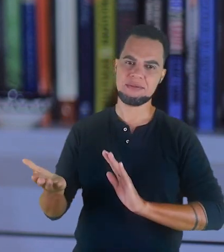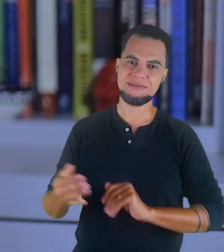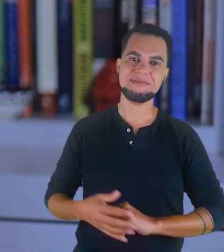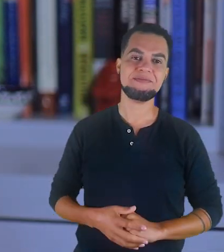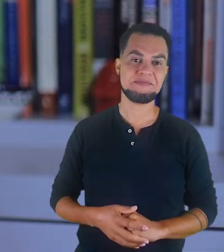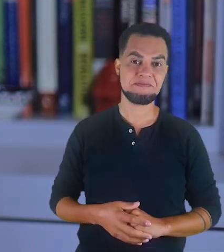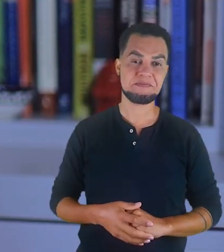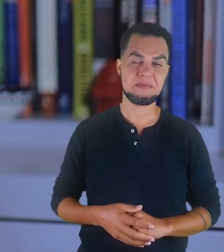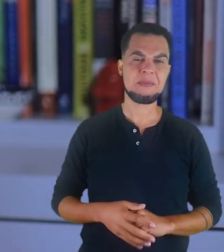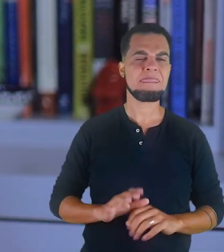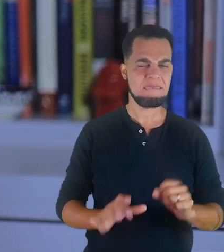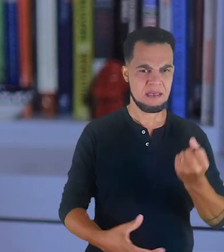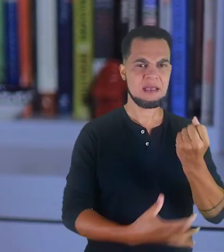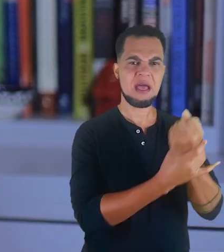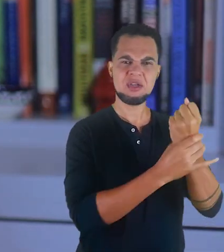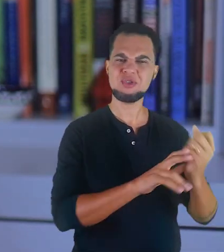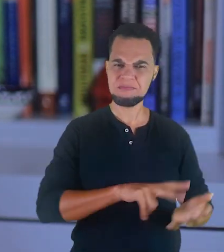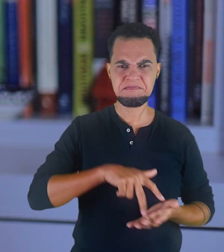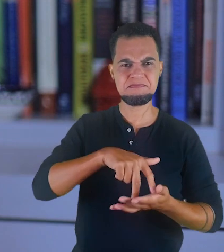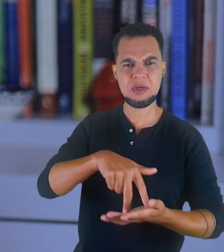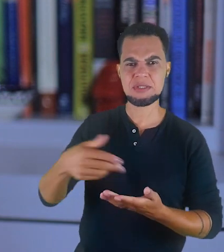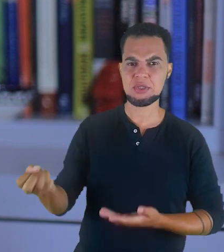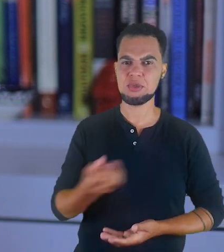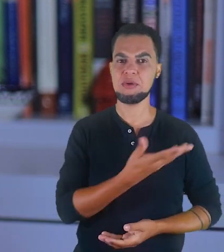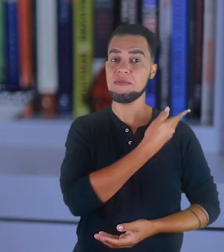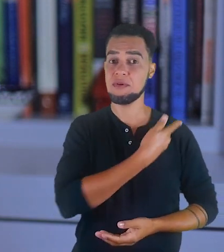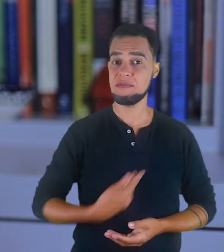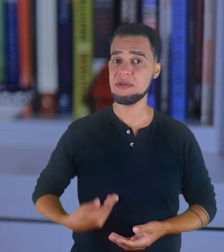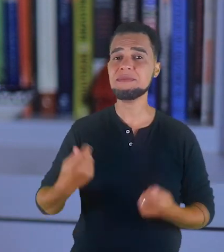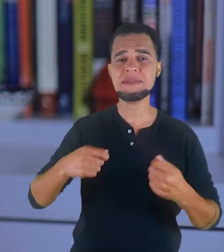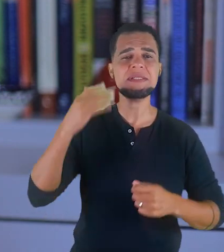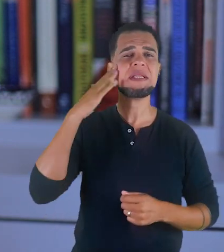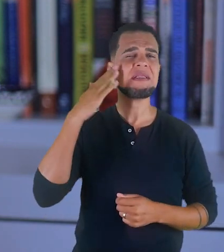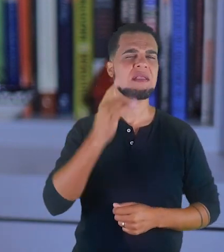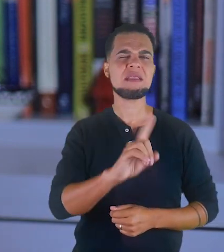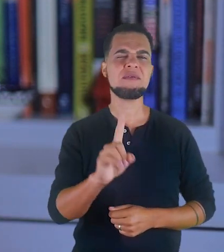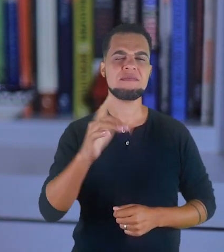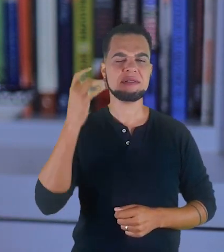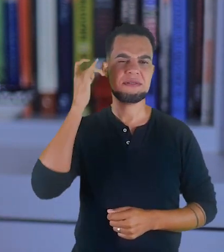After guaranteeing the inauguration of this new administration, we need to understand that it won't be easy,